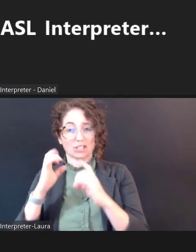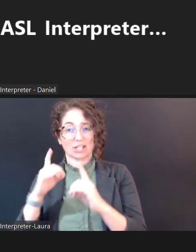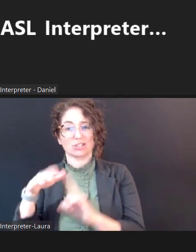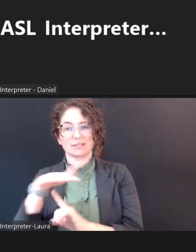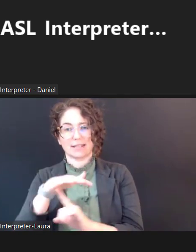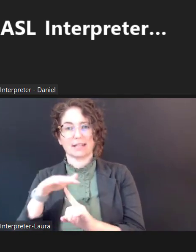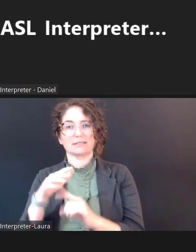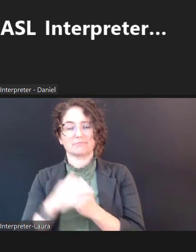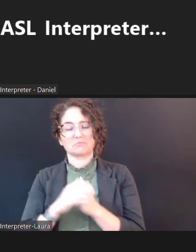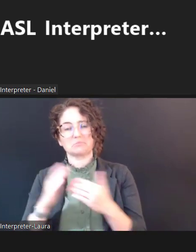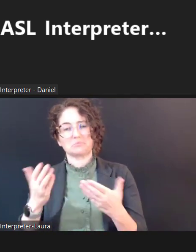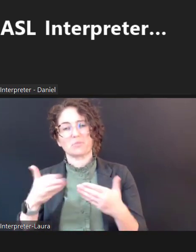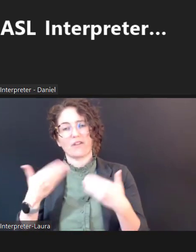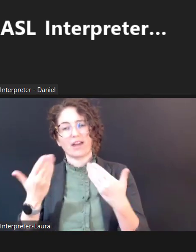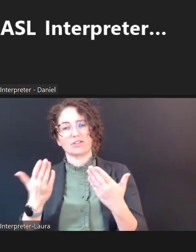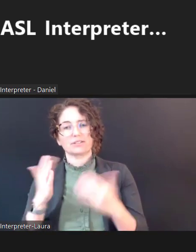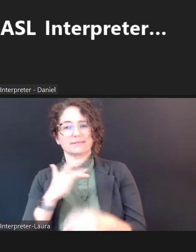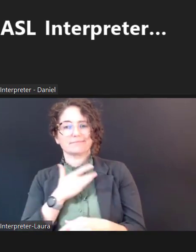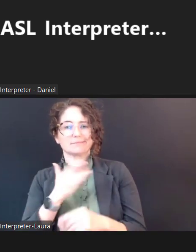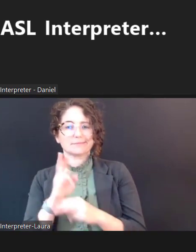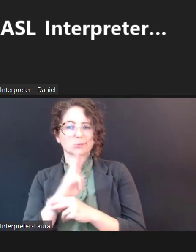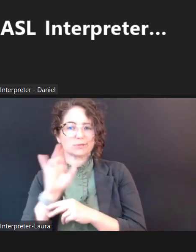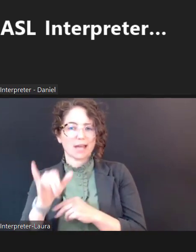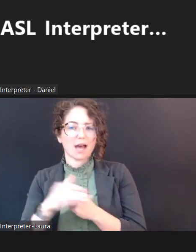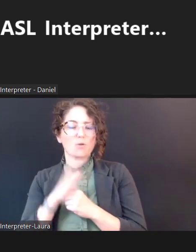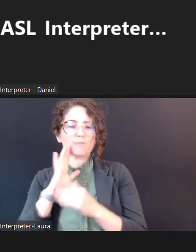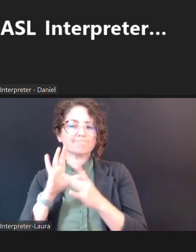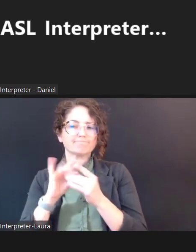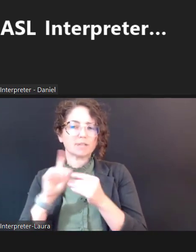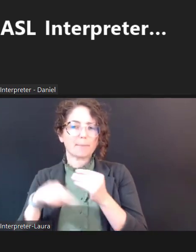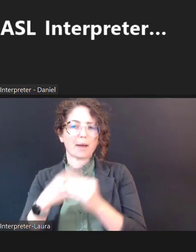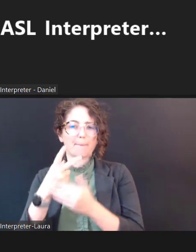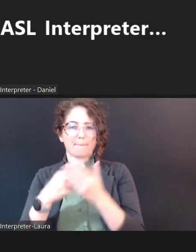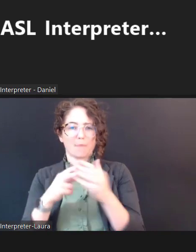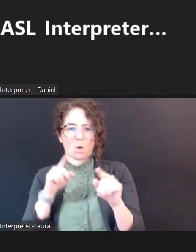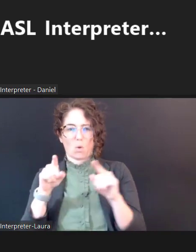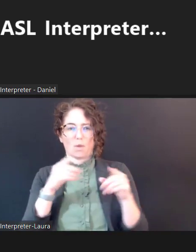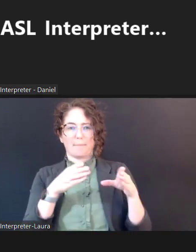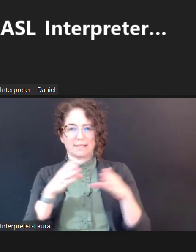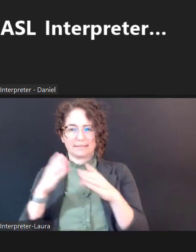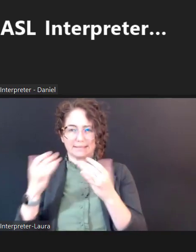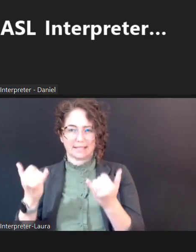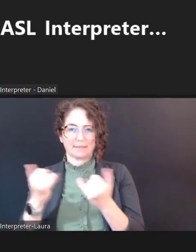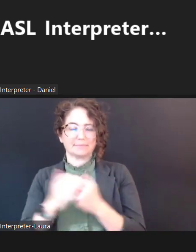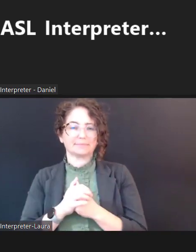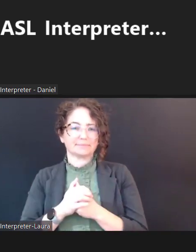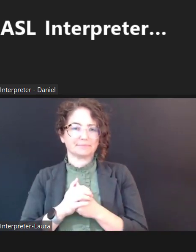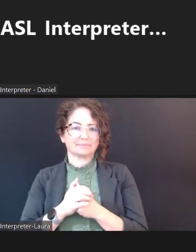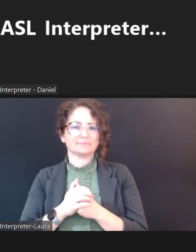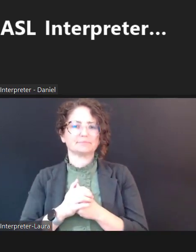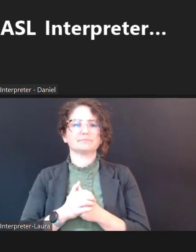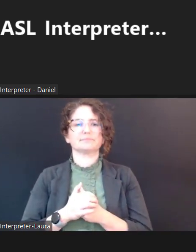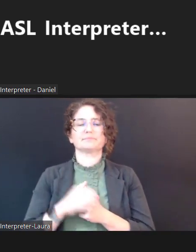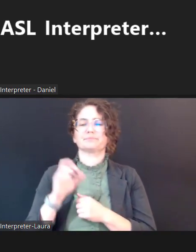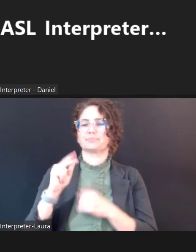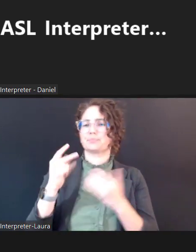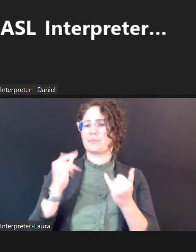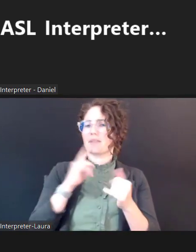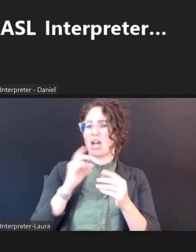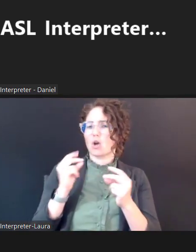So, we'll talk about both of these methods today. William Eiserman: Let me give a quick overview of what we want to